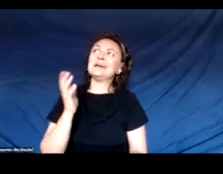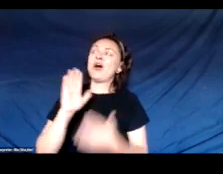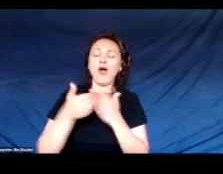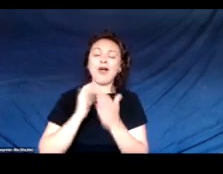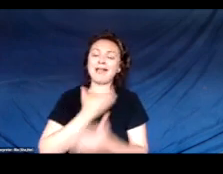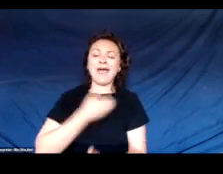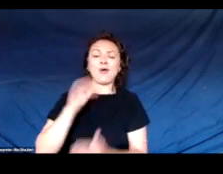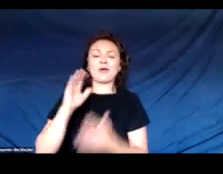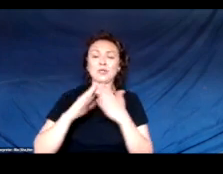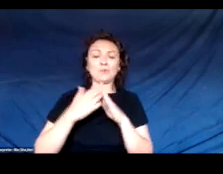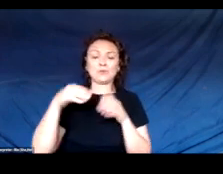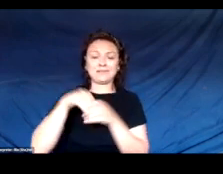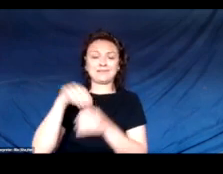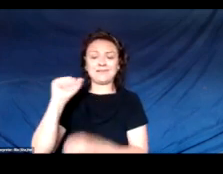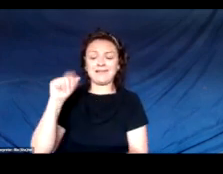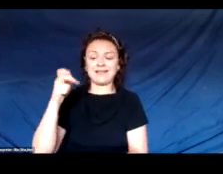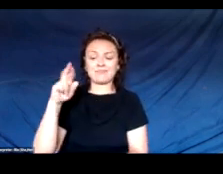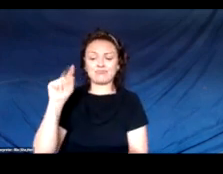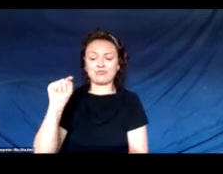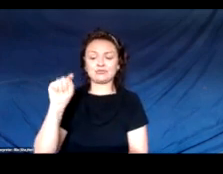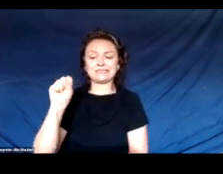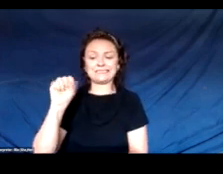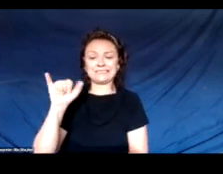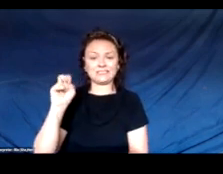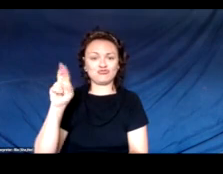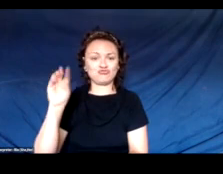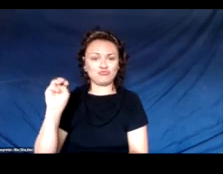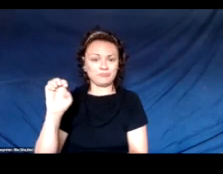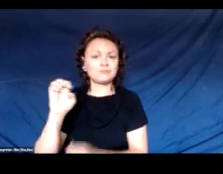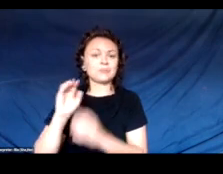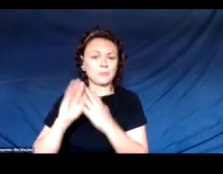they're all non cranial parents